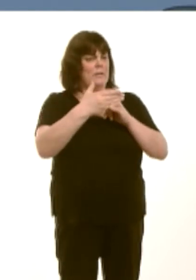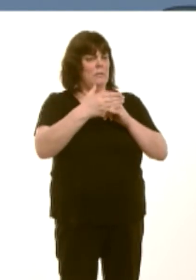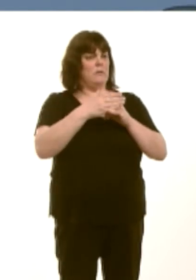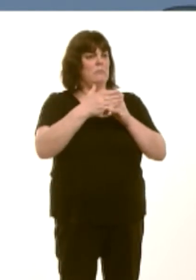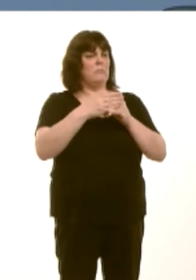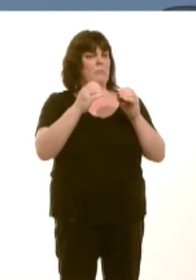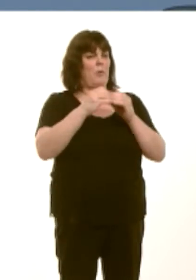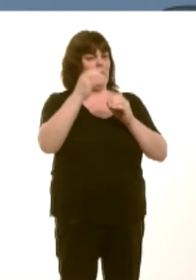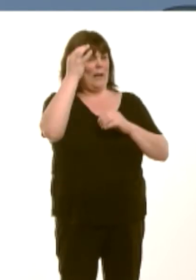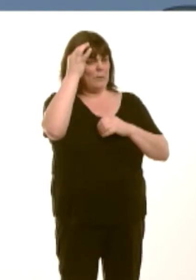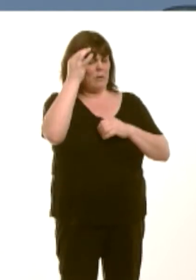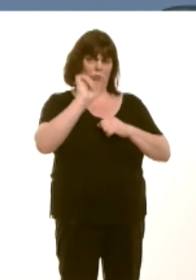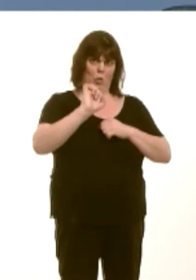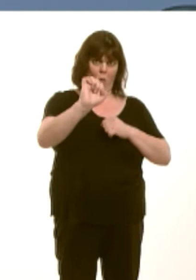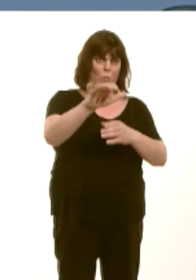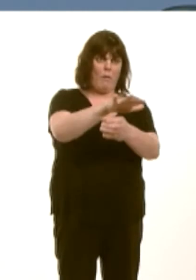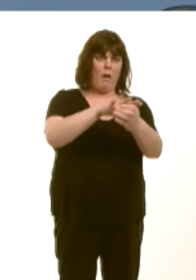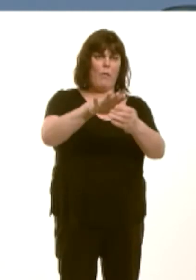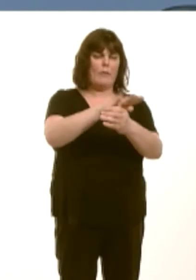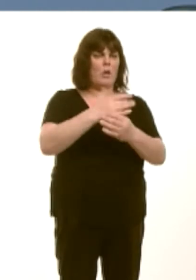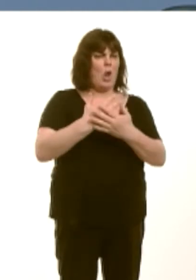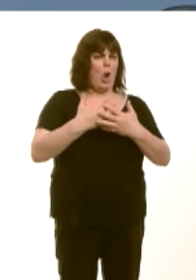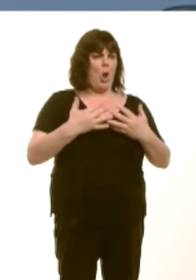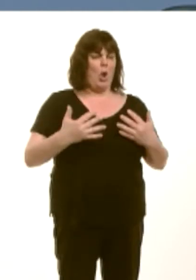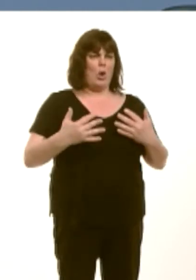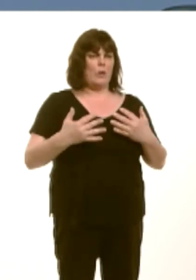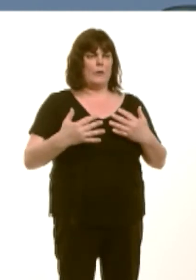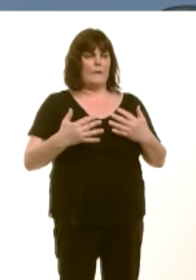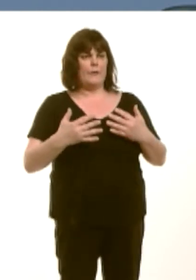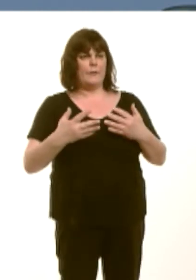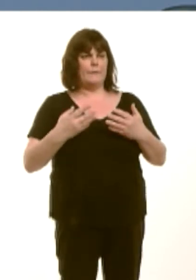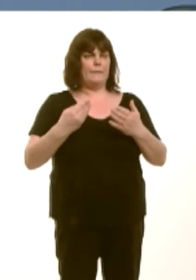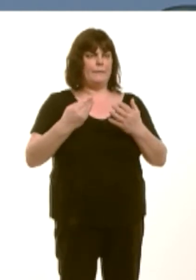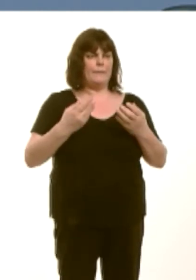your own constituency, has faced considerable unanticipated expenditure this year, through